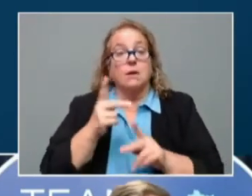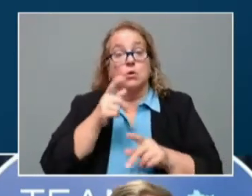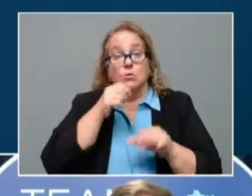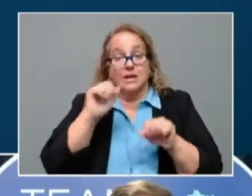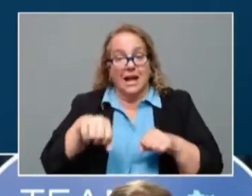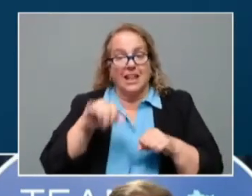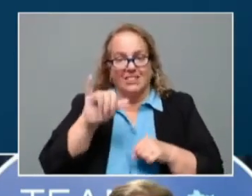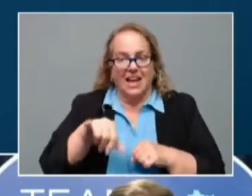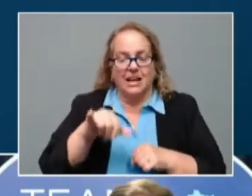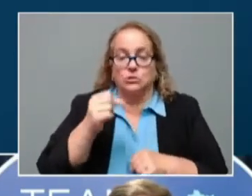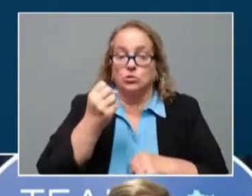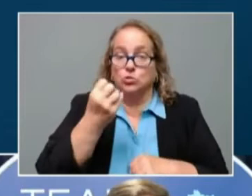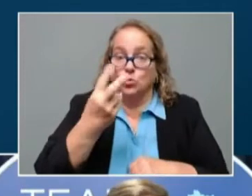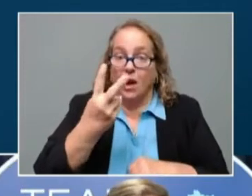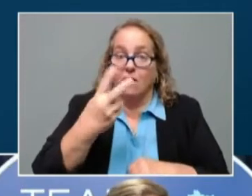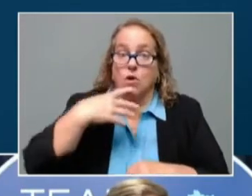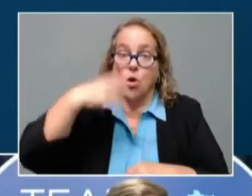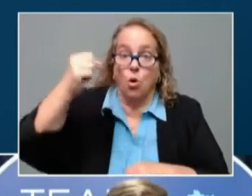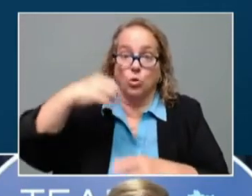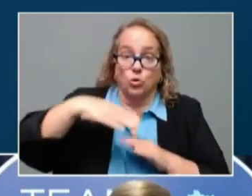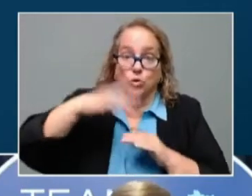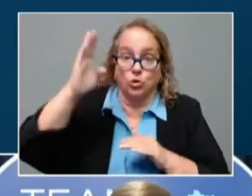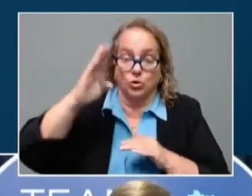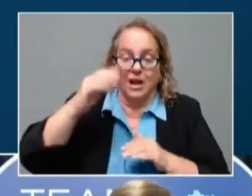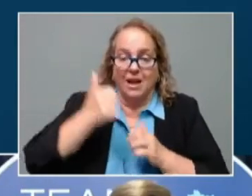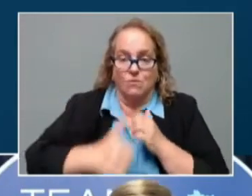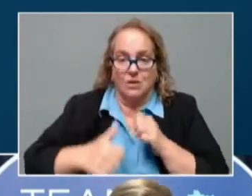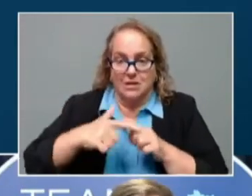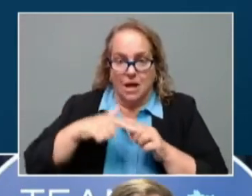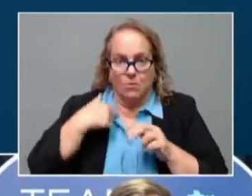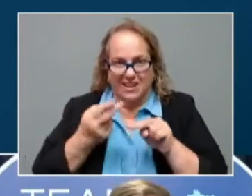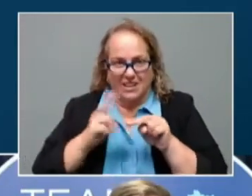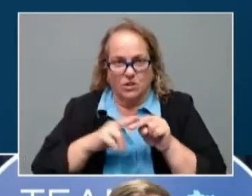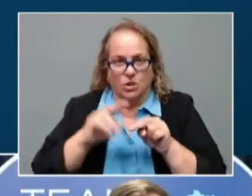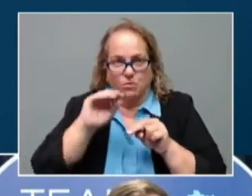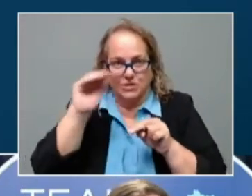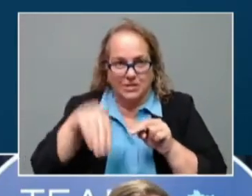Every time we increase the percent here it is a big deal and we did now up to